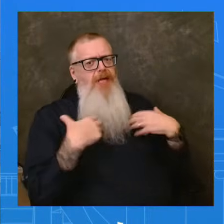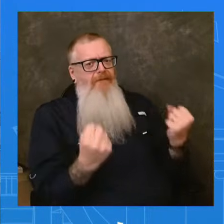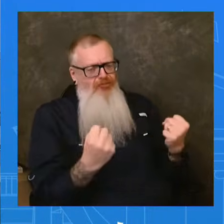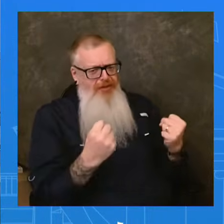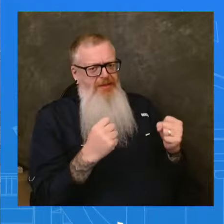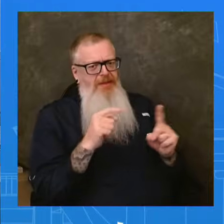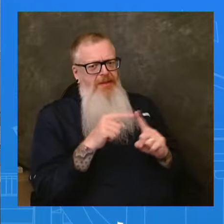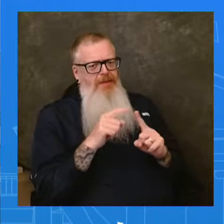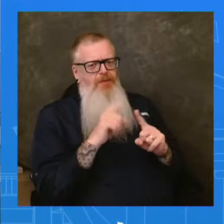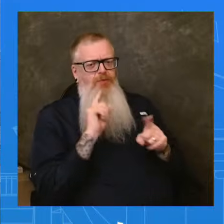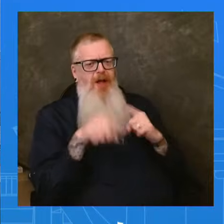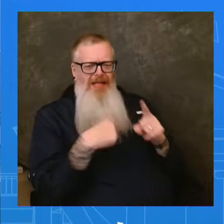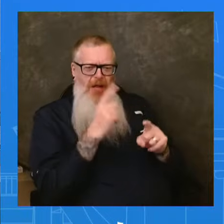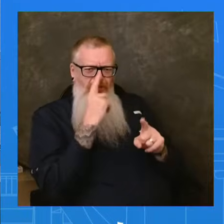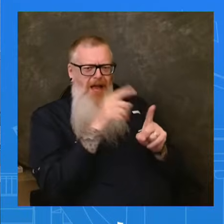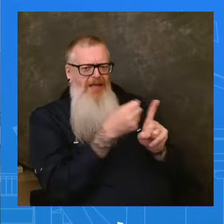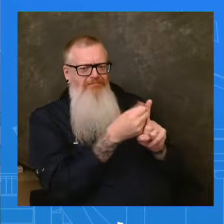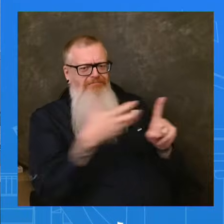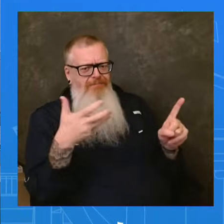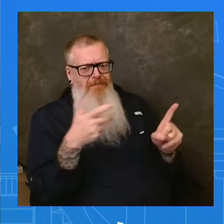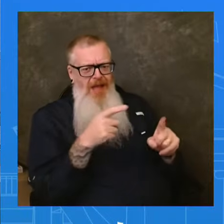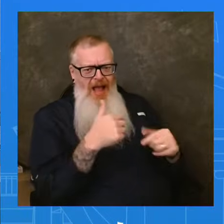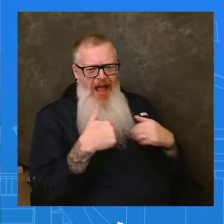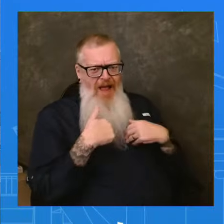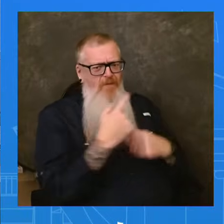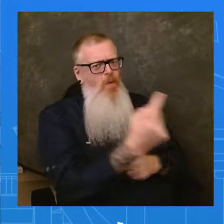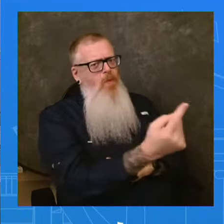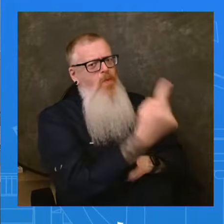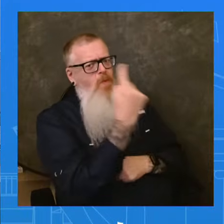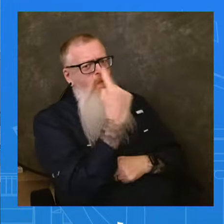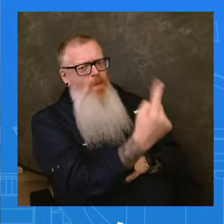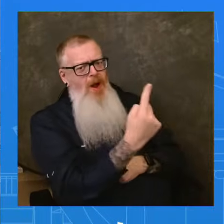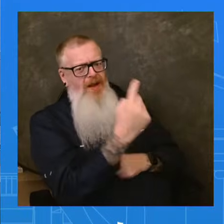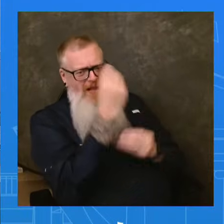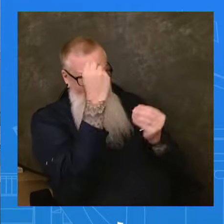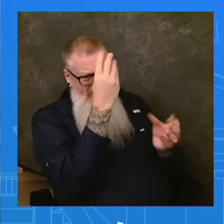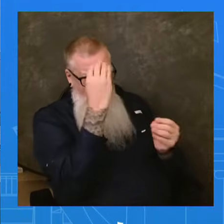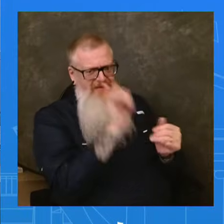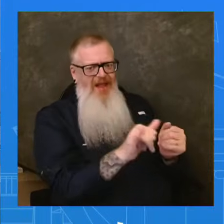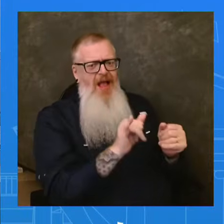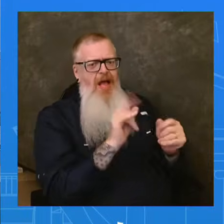whether there's one piece of incorrect information that you think, in your view, has been most damaging